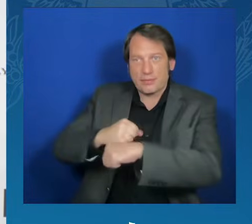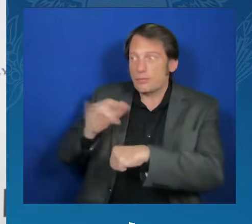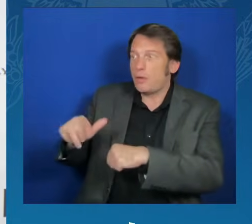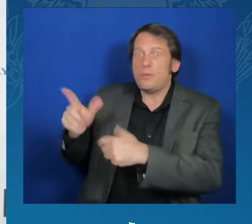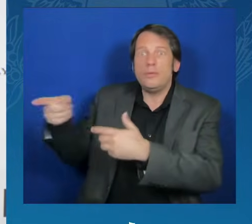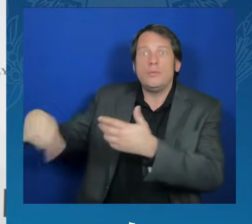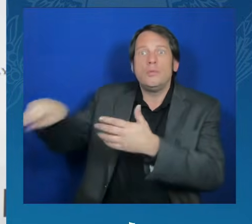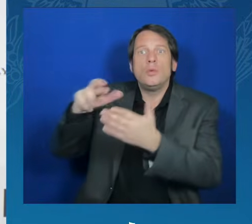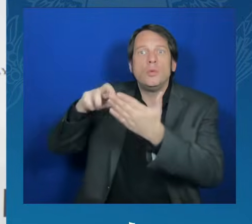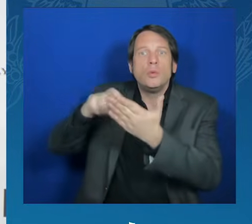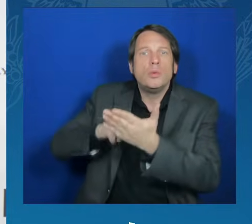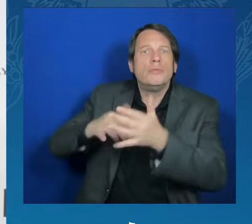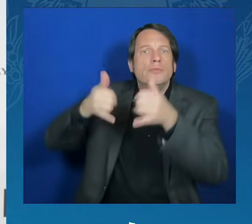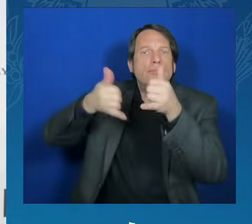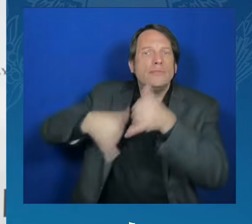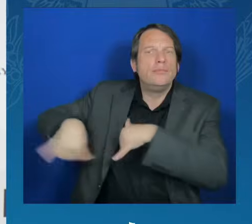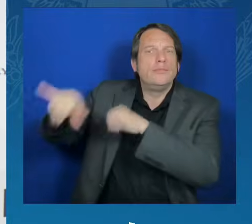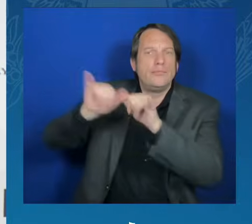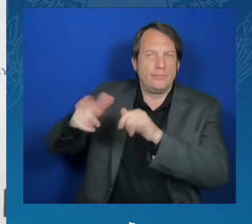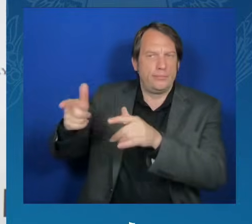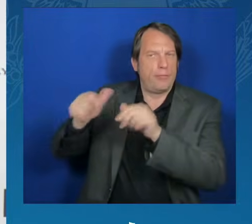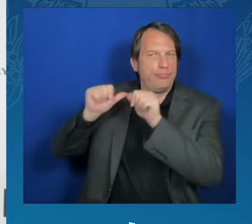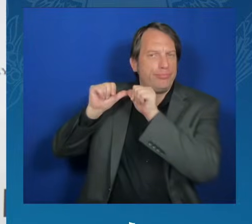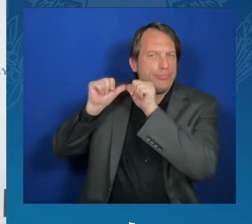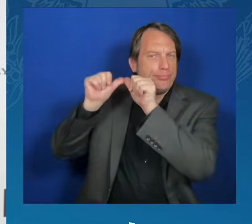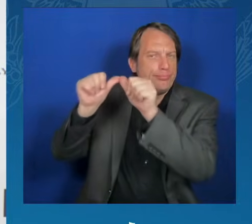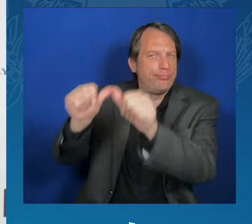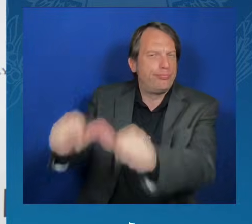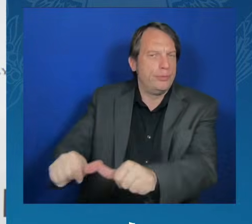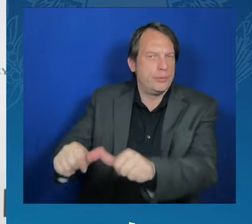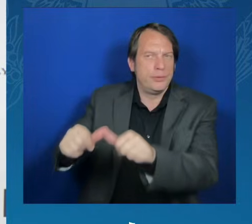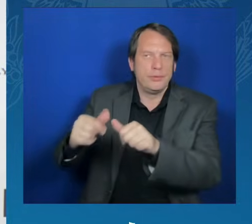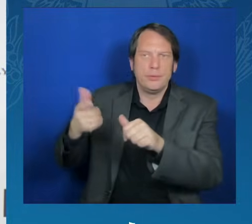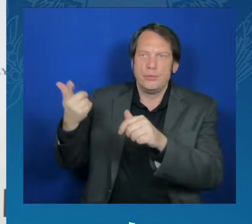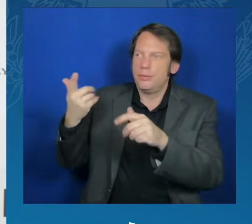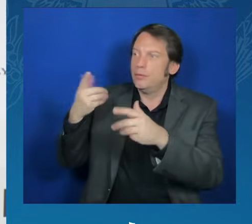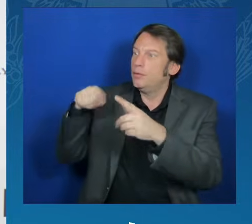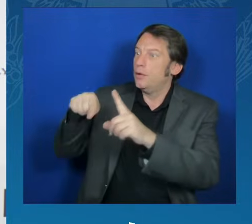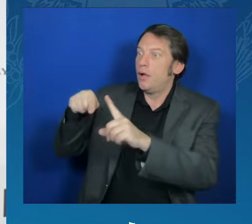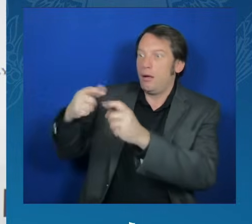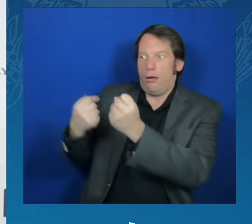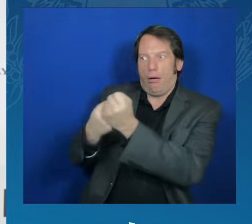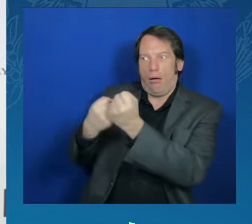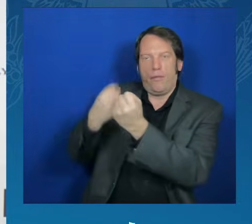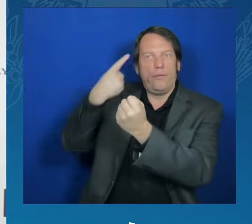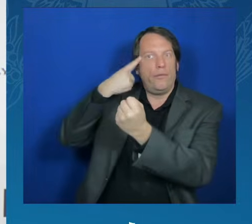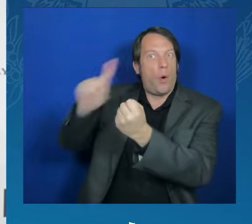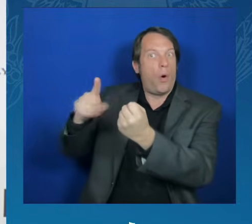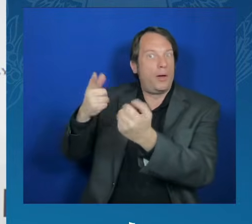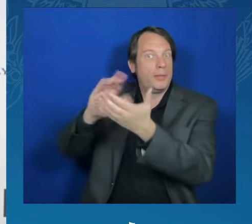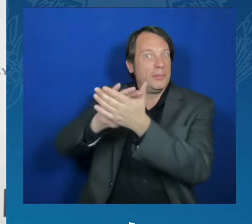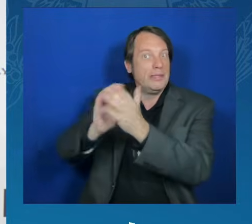for unprecedented peace and prosperity or to allow them to be trampled.